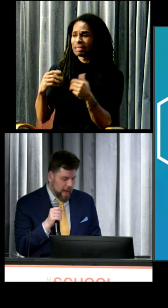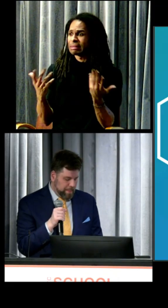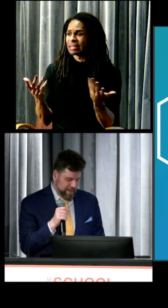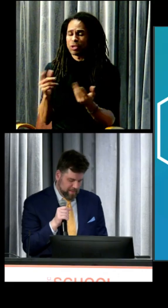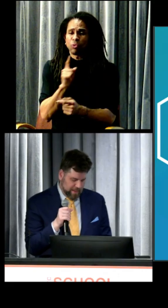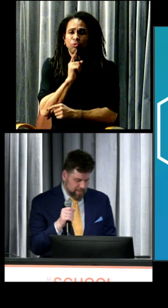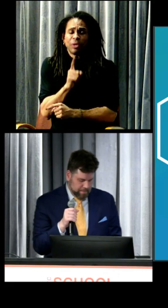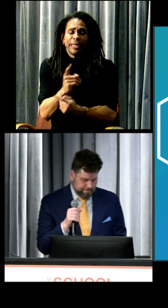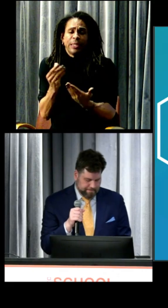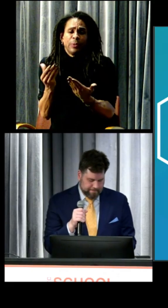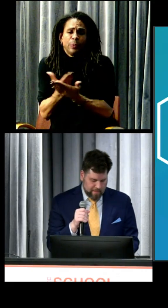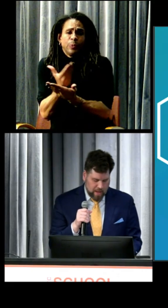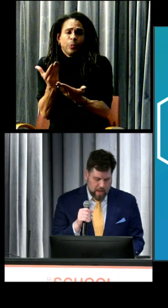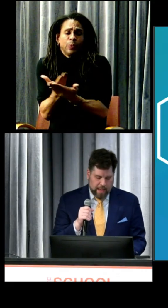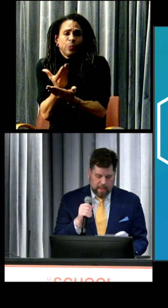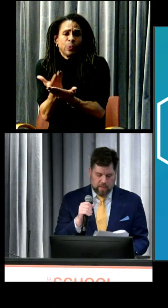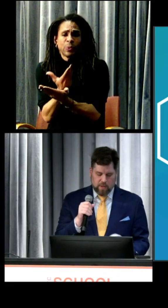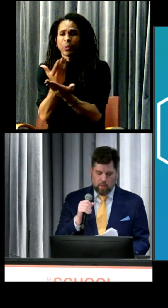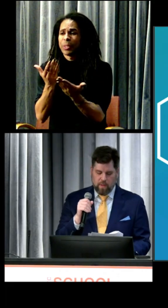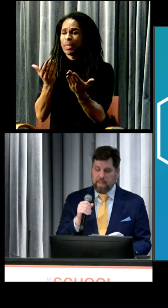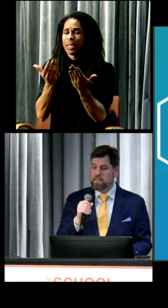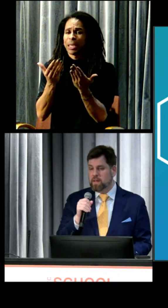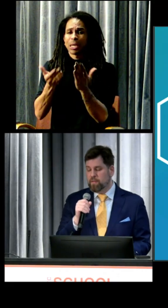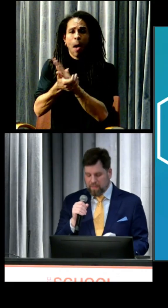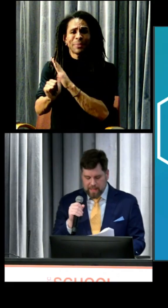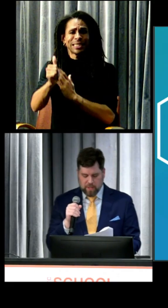anything that's red is slower than walking speed.